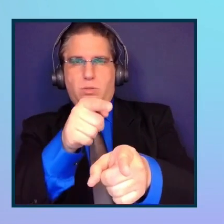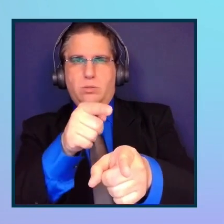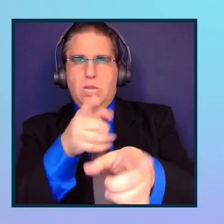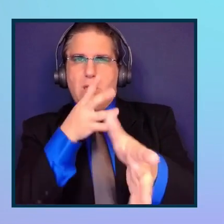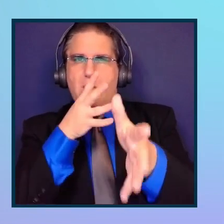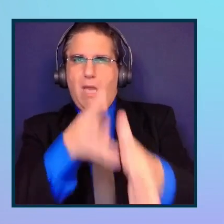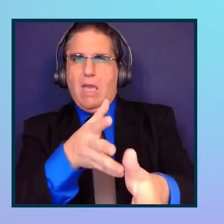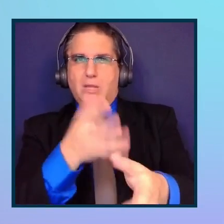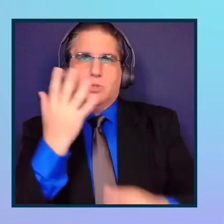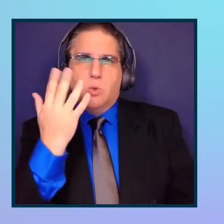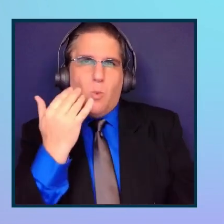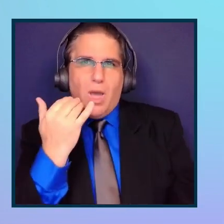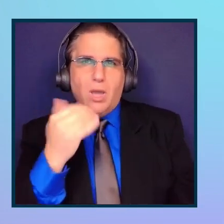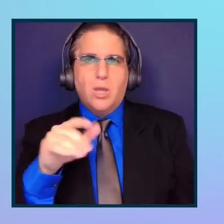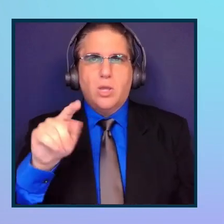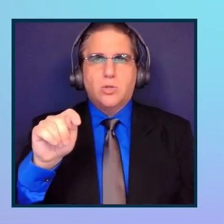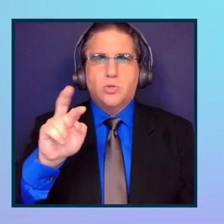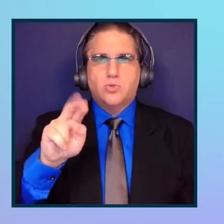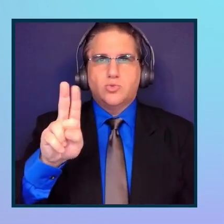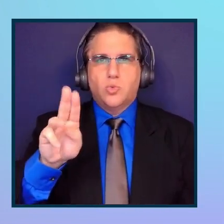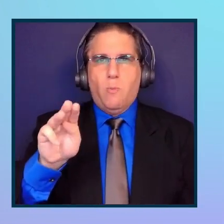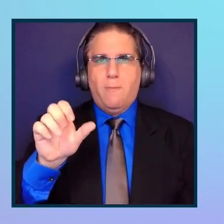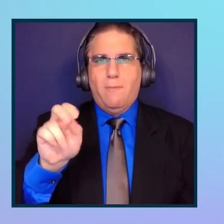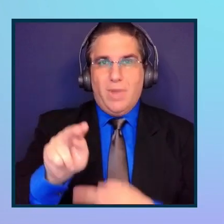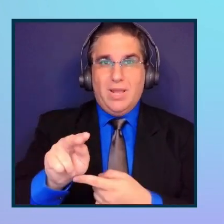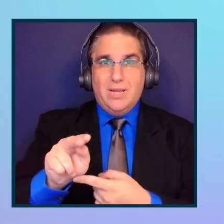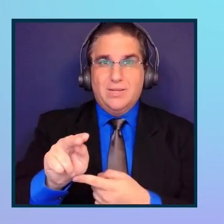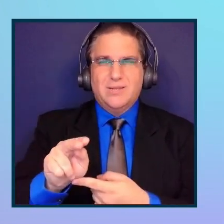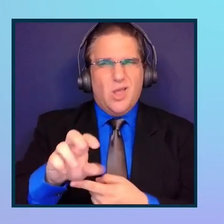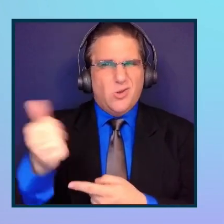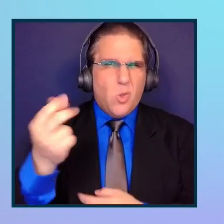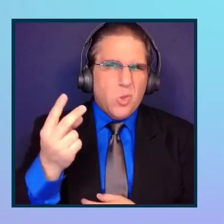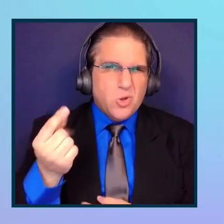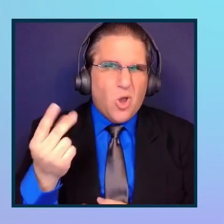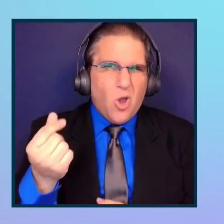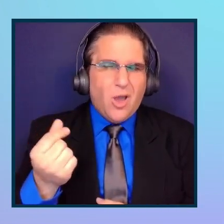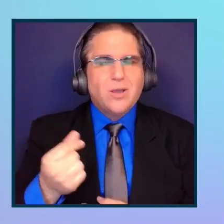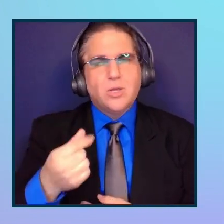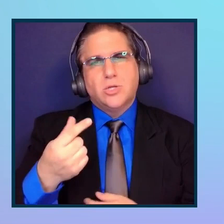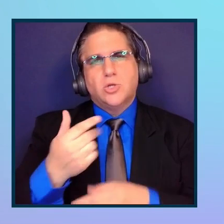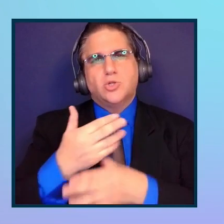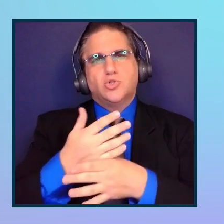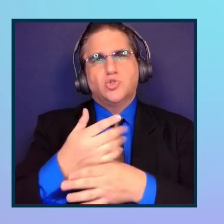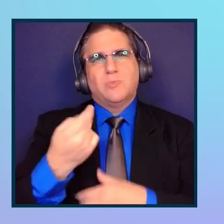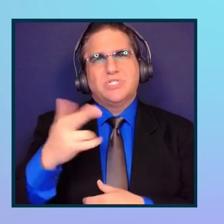Truman is five years older than him, but Truman's also a German shepherd. So on one hand being a German shepherd